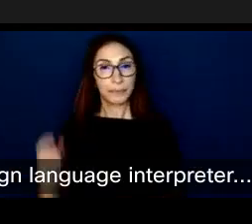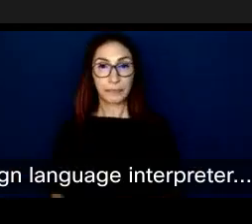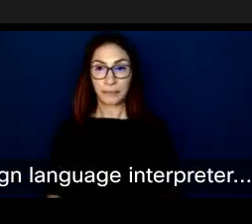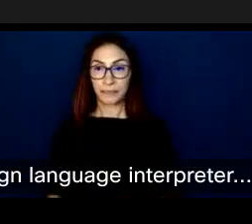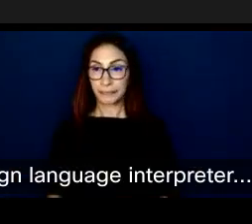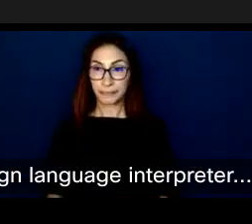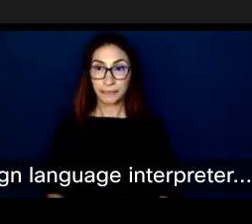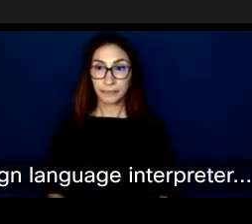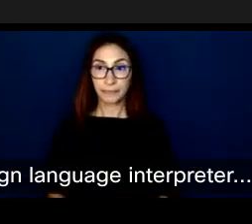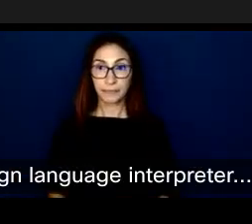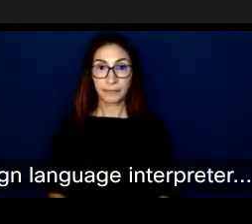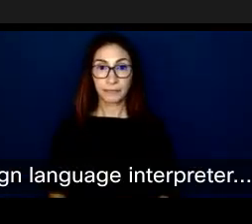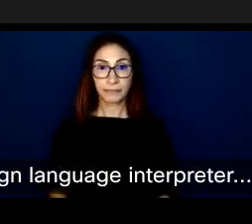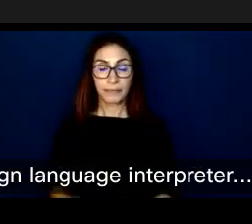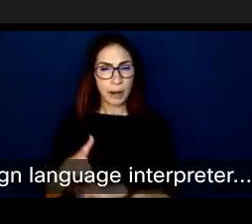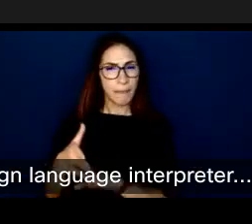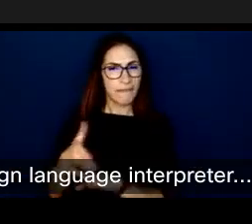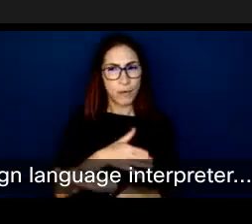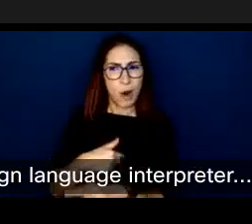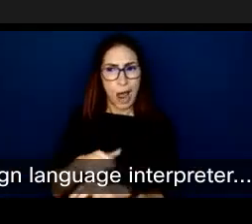to note I'm seeing that somebody in the chat needs some